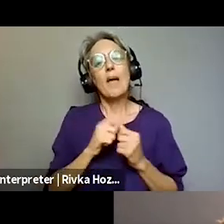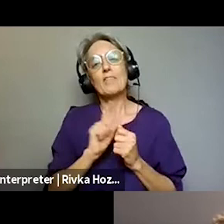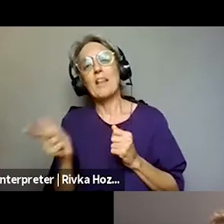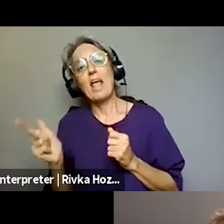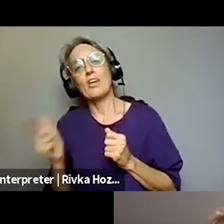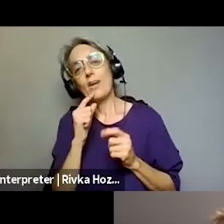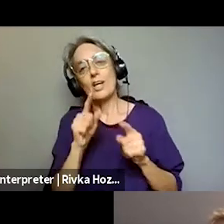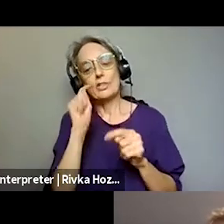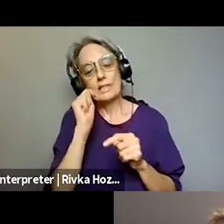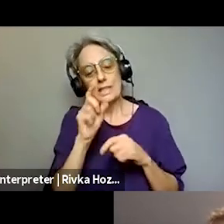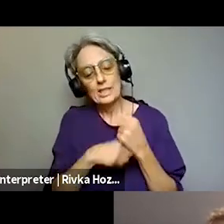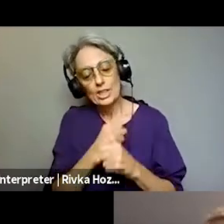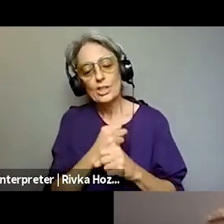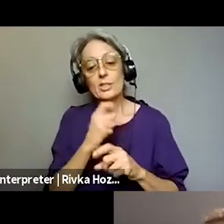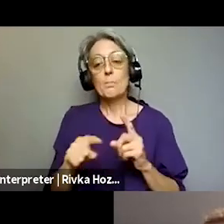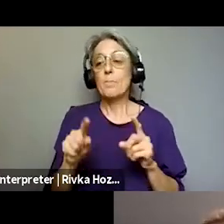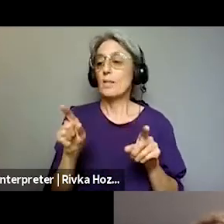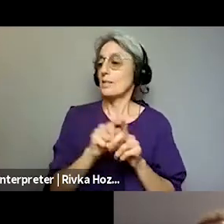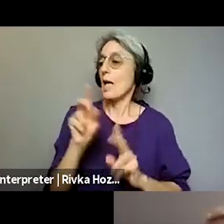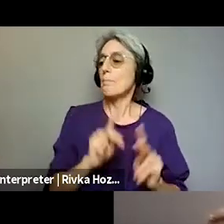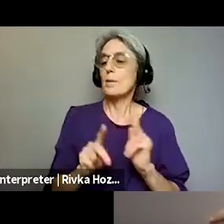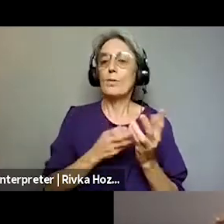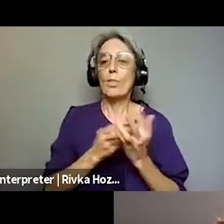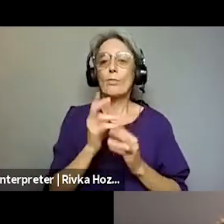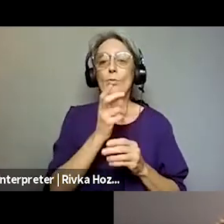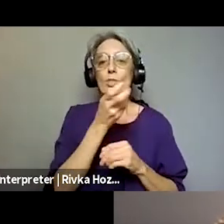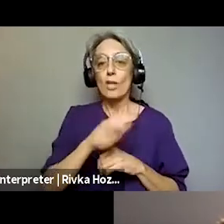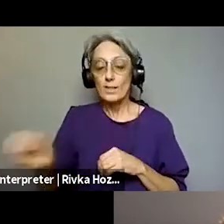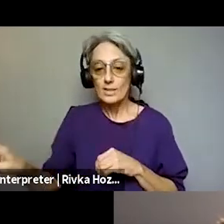transition and sexual reproductive education that are getting pregnant and we tend to think